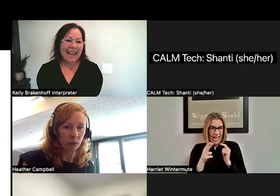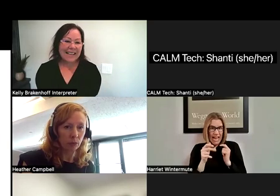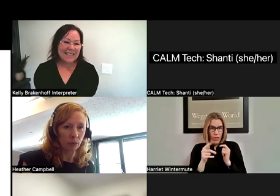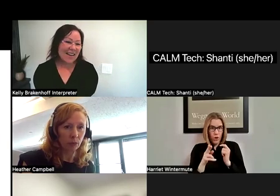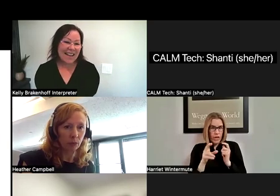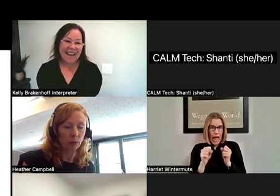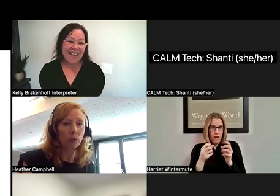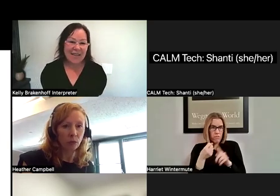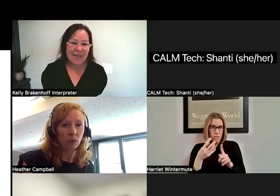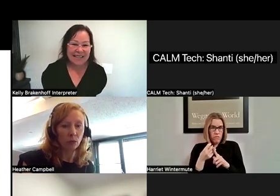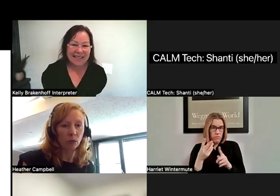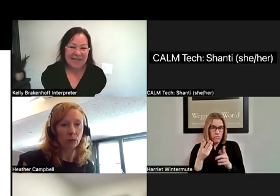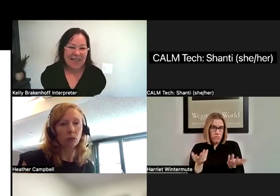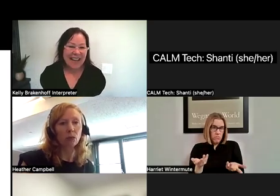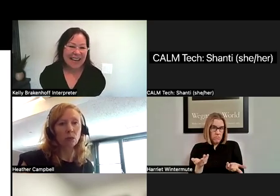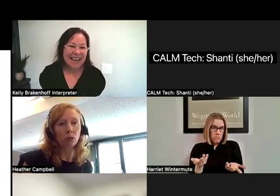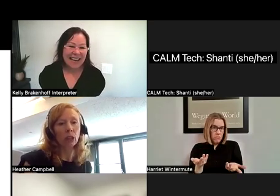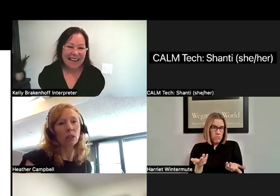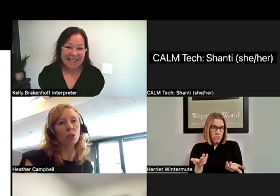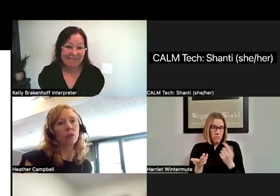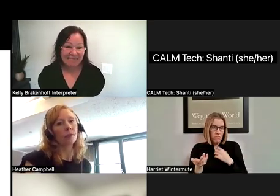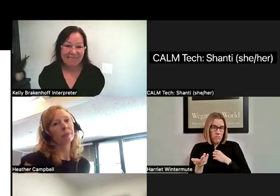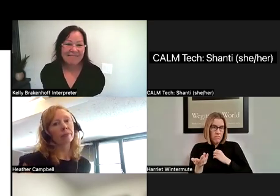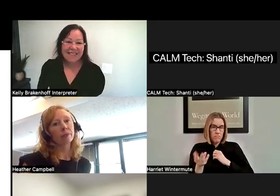I can start and then if Heather wants to jump in. >> HEATHER CAMPBELL: Sure.